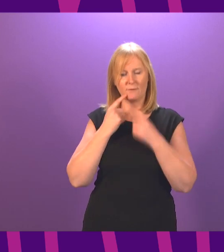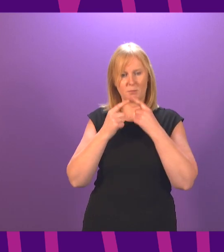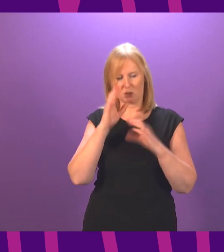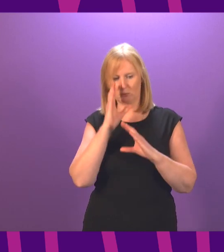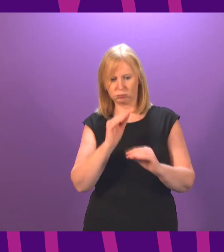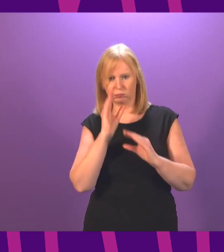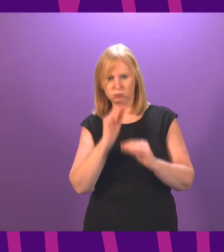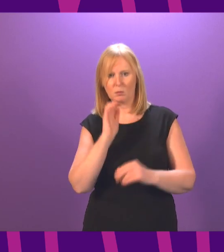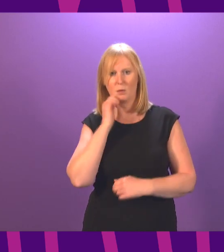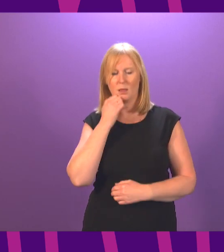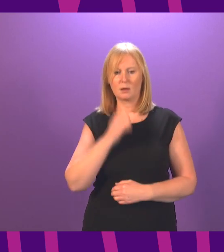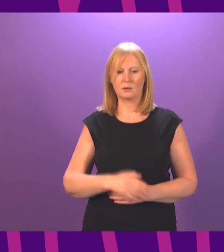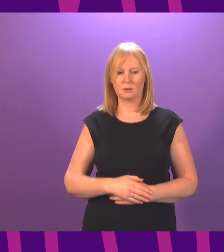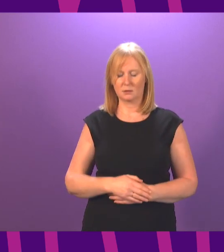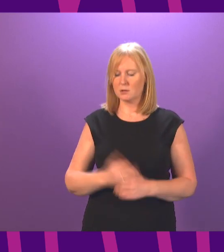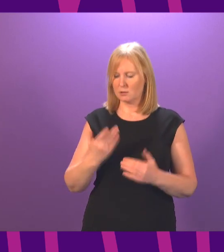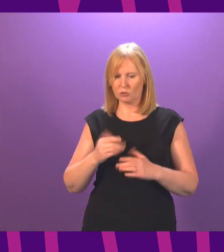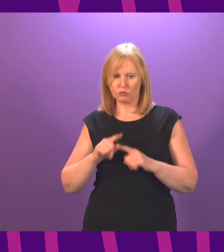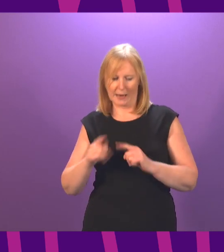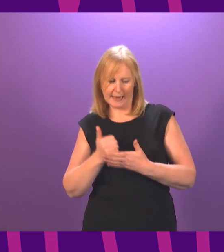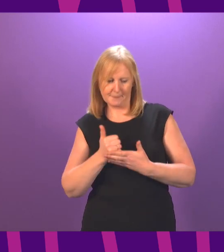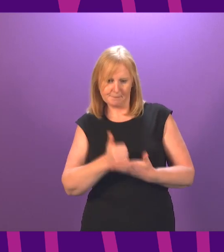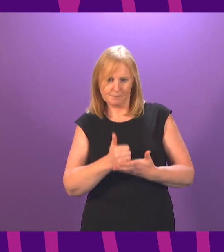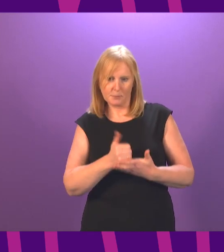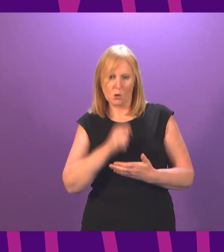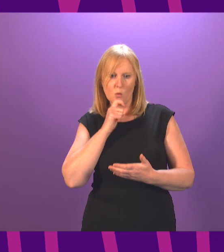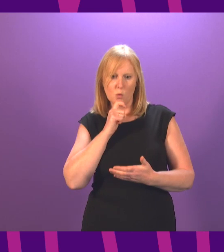We are already doing a significant amount to help people who are in the most vulnerable